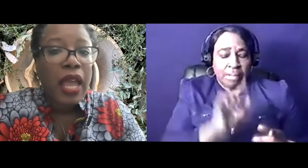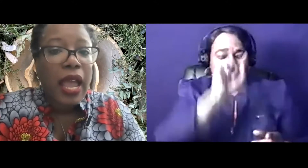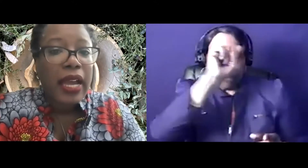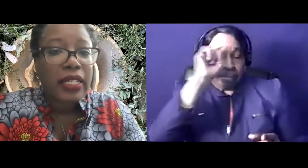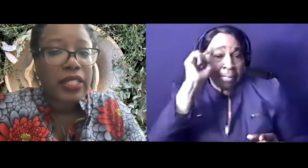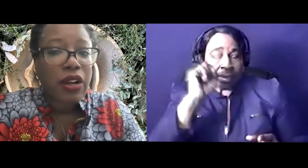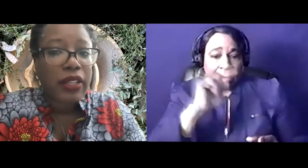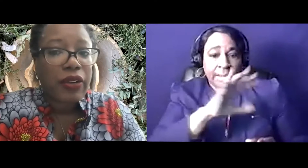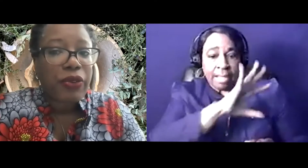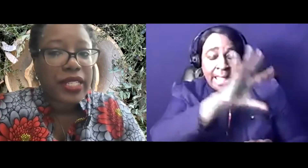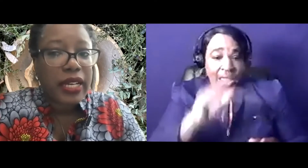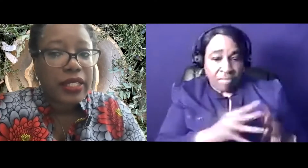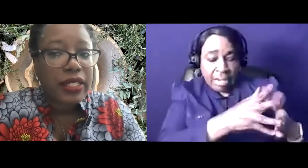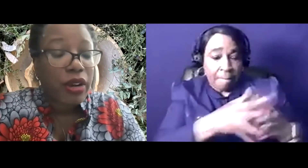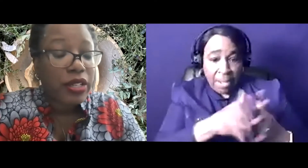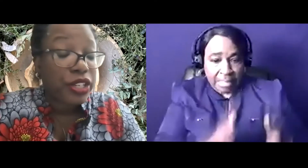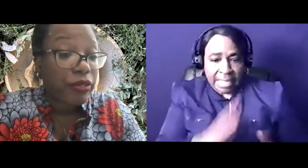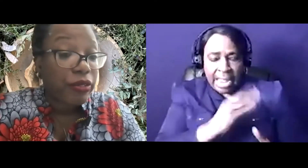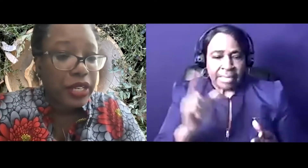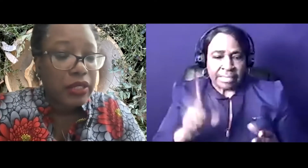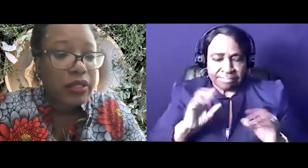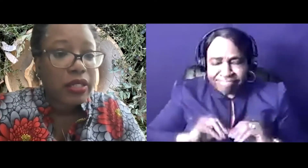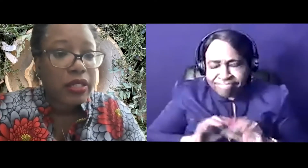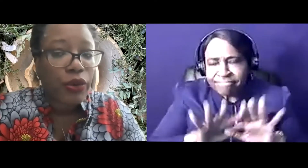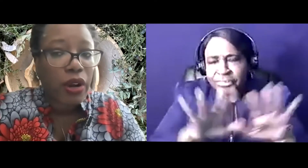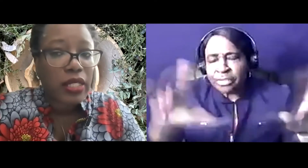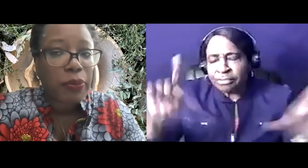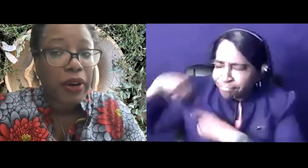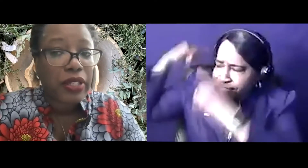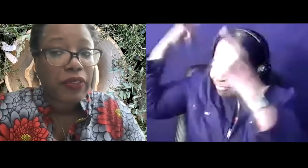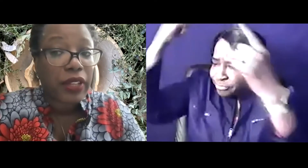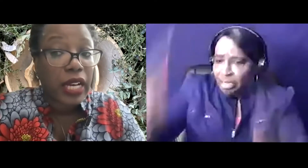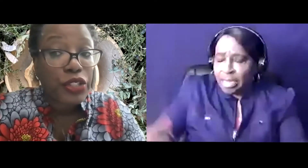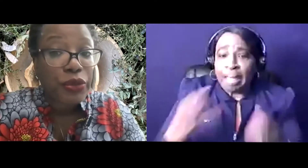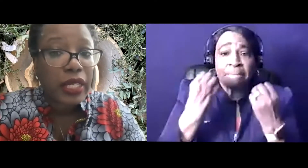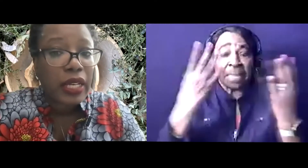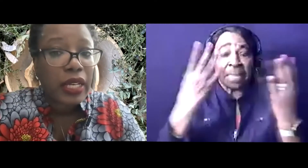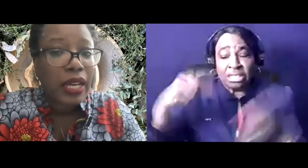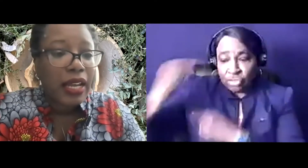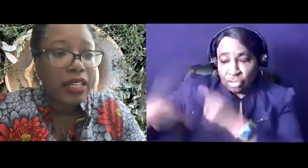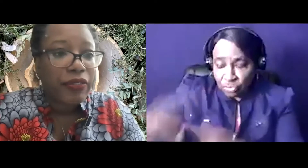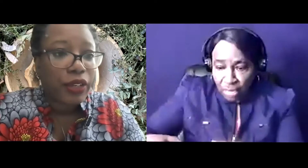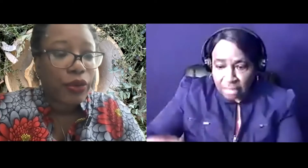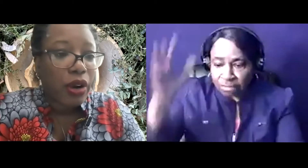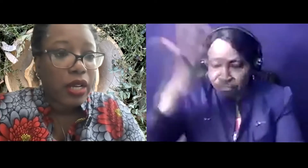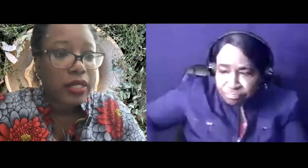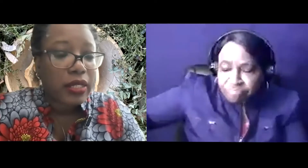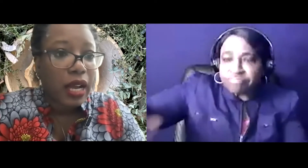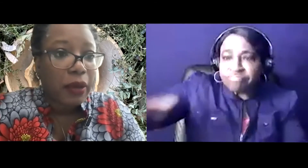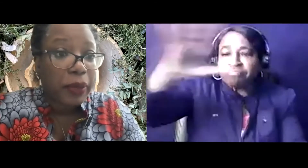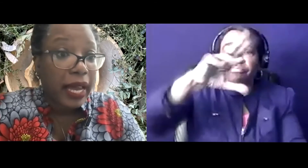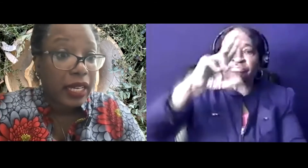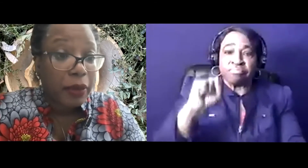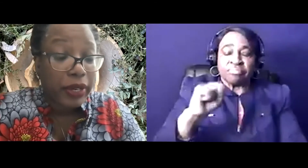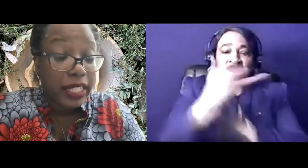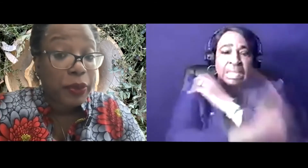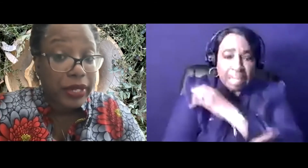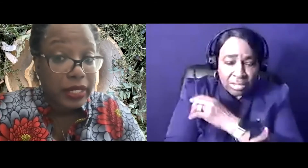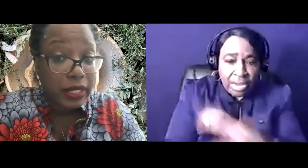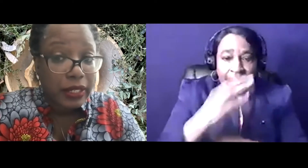and a song that resonates across generations, across parts of the country, and even across Black immigrant experiences.